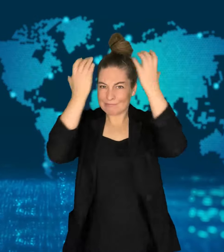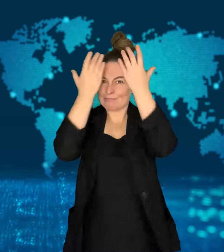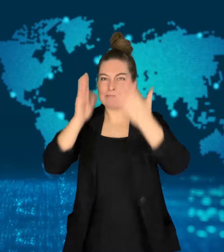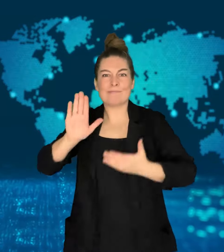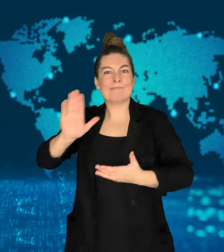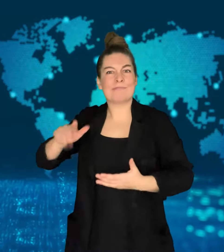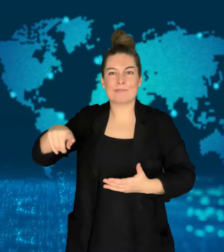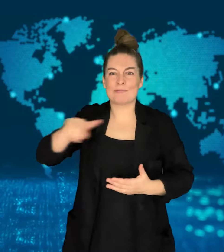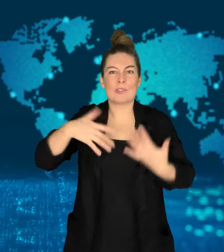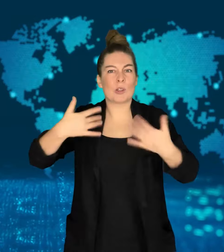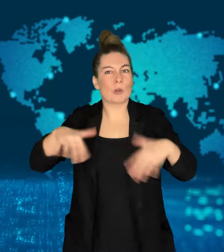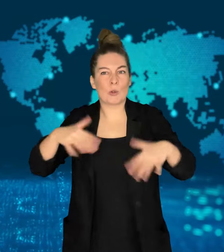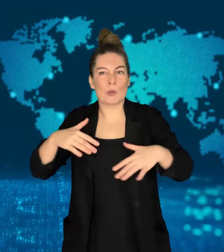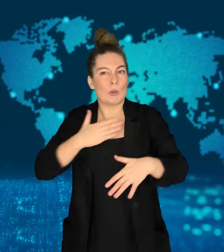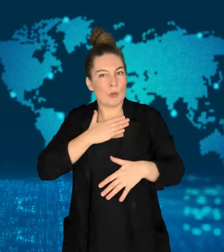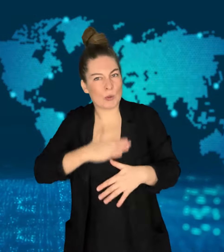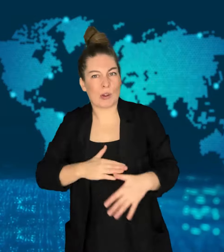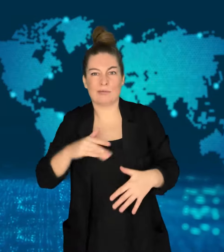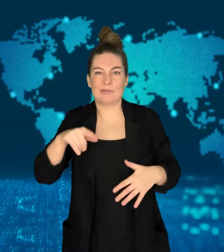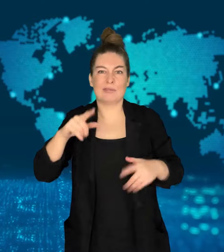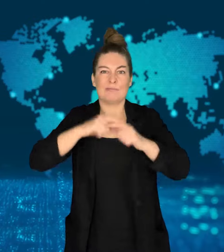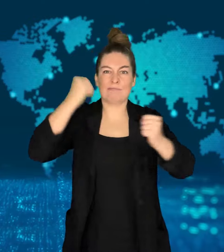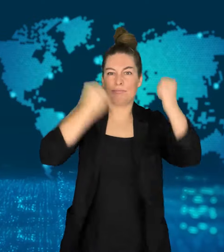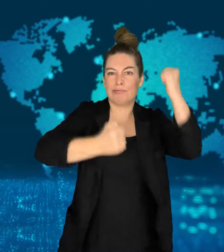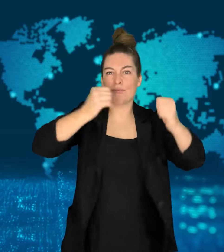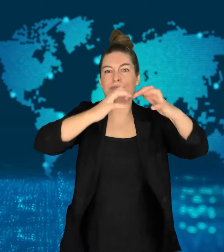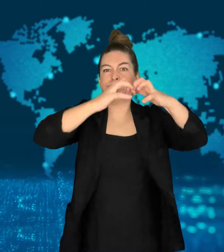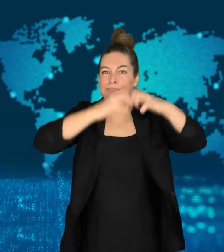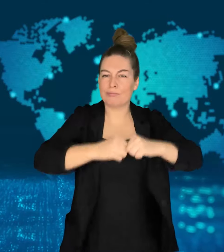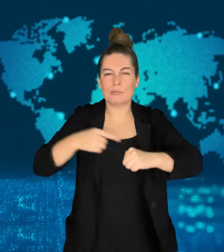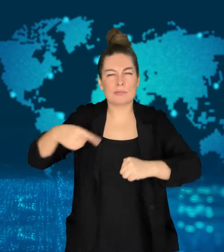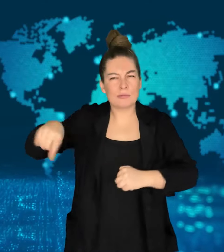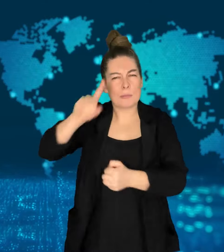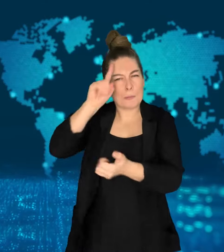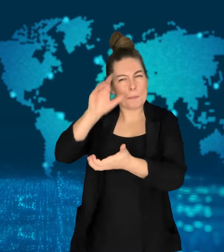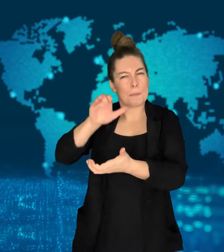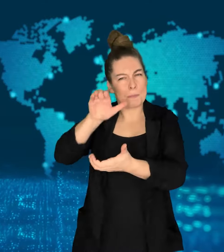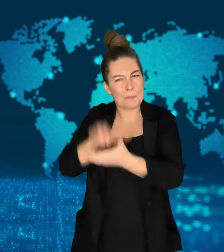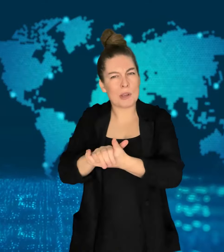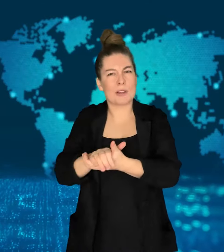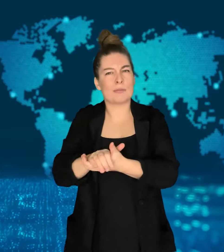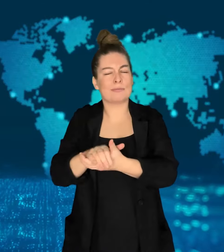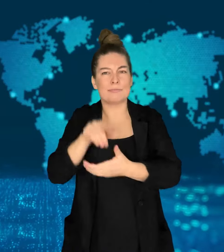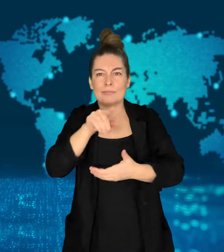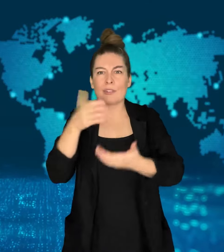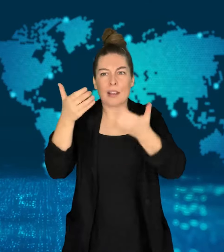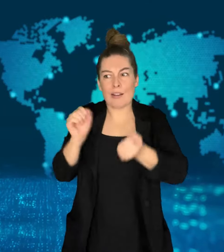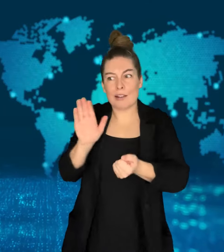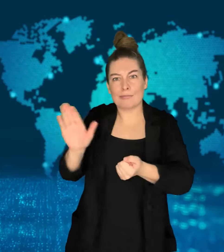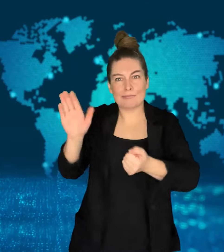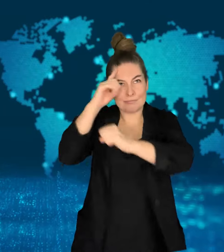The Hindus who tore it down believed it was built on temple ruins that